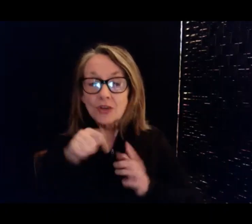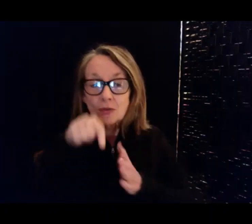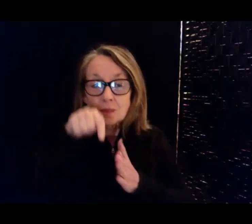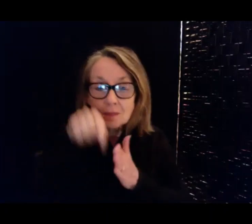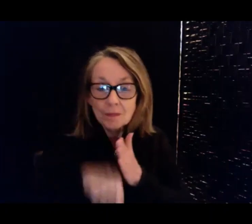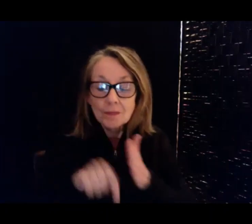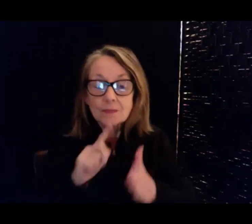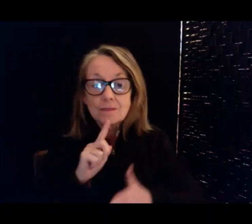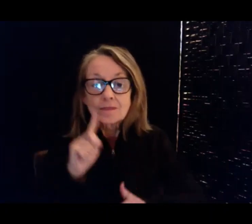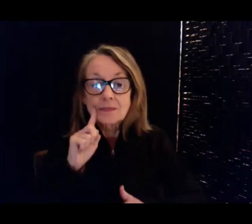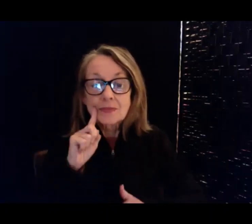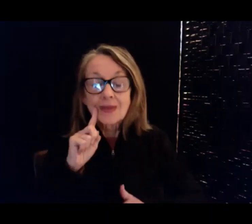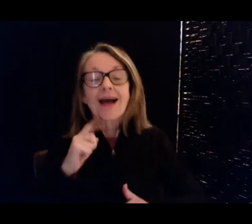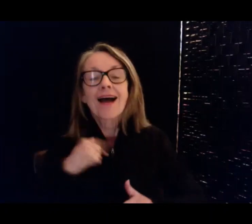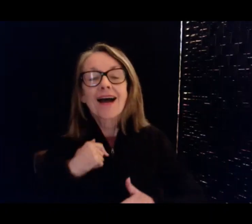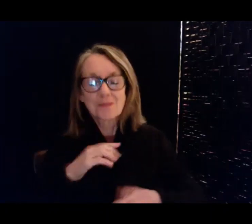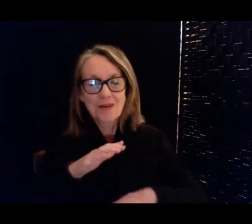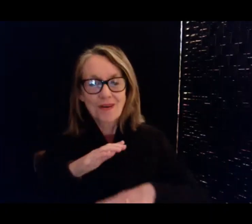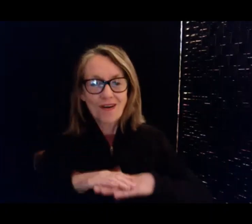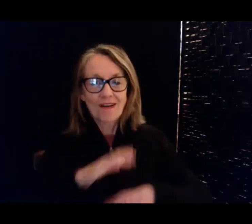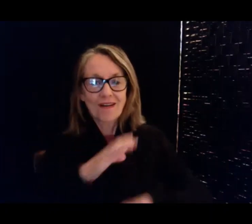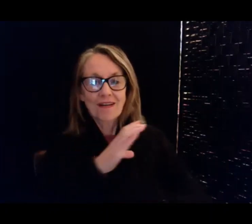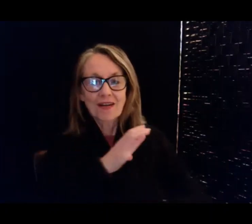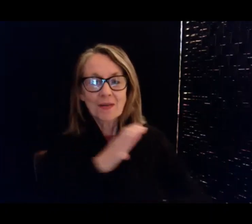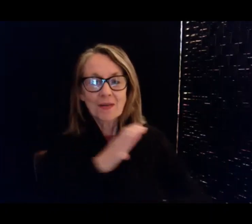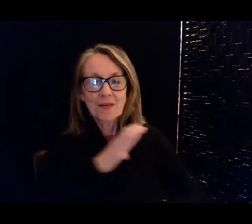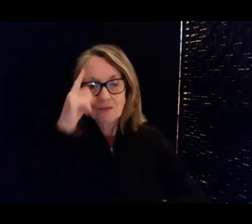Commission for the Deaf and Hard of Hearing I was appointed nine years ago